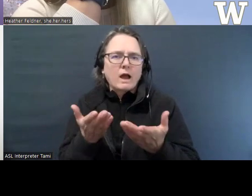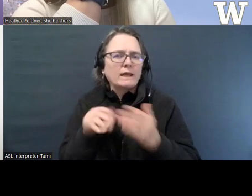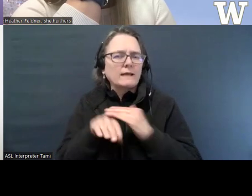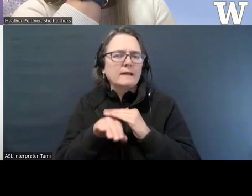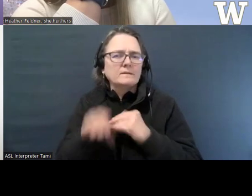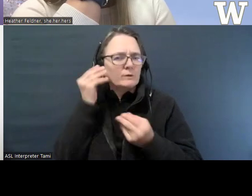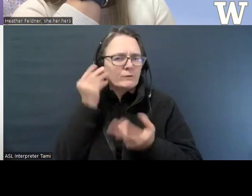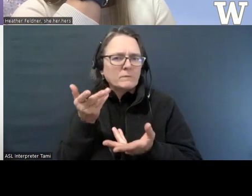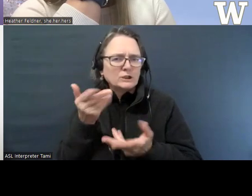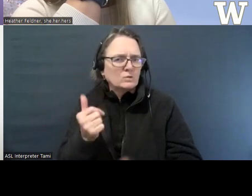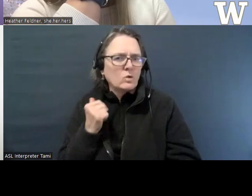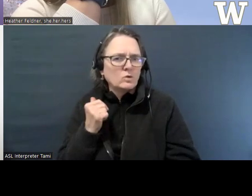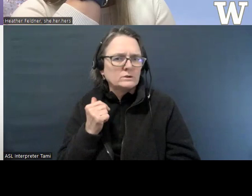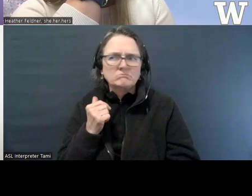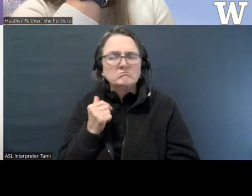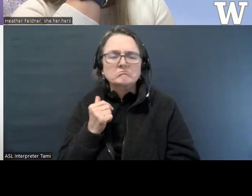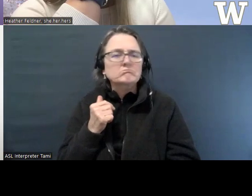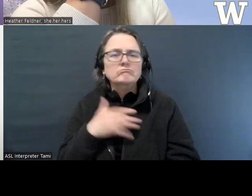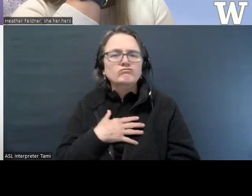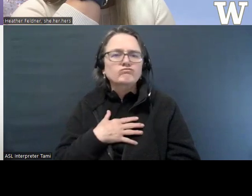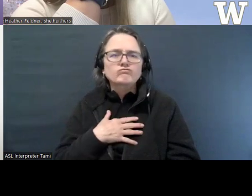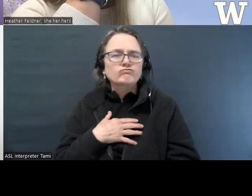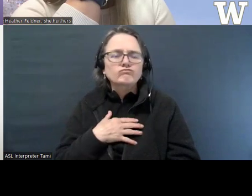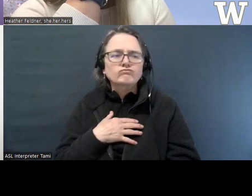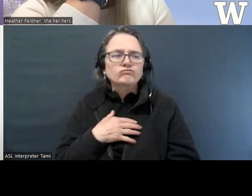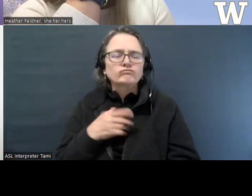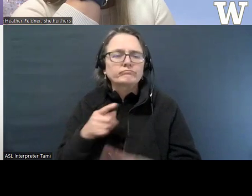you know, not willing to ask me what type of information